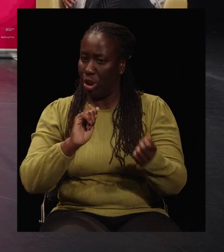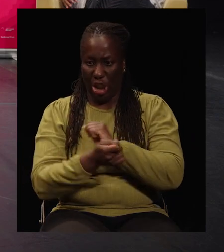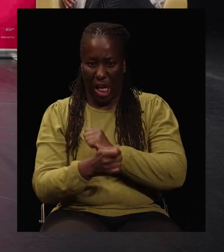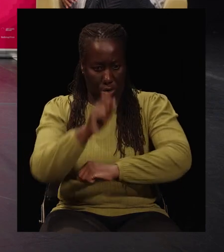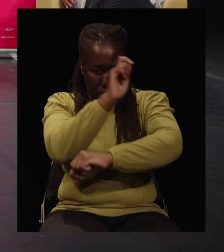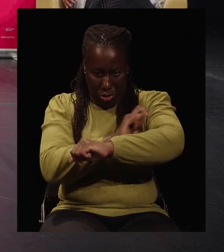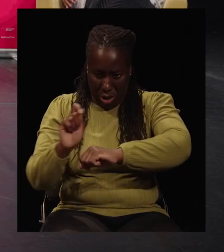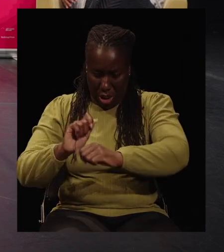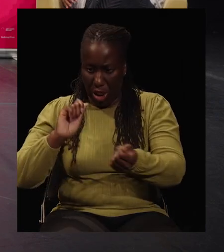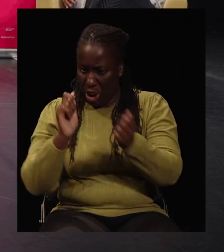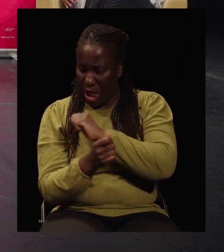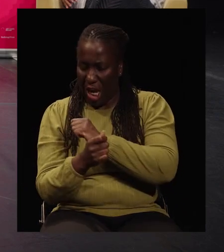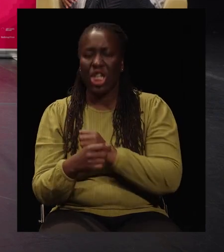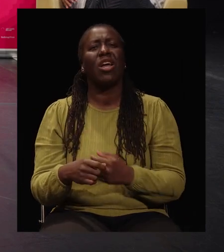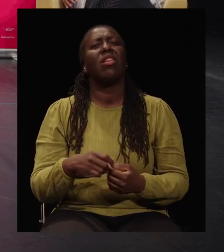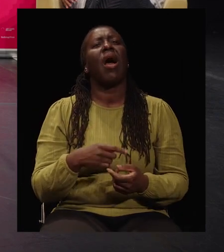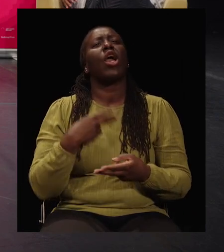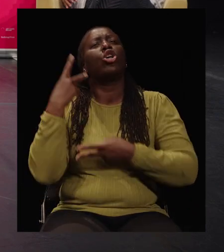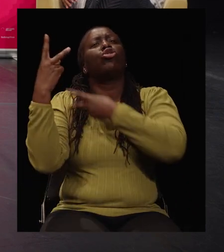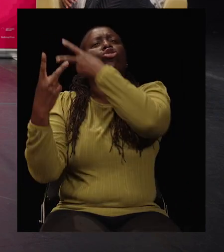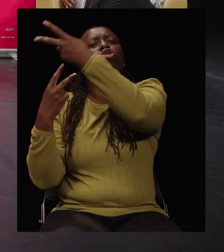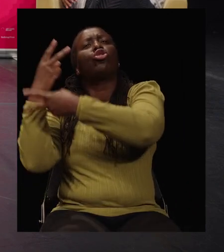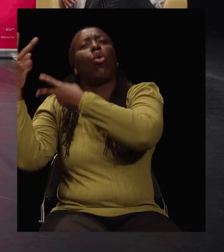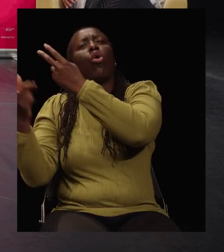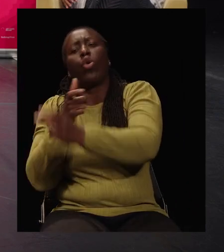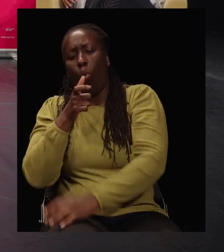compared to just 15 years ago have less words in them.